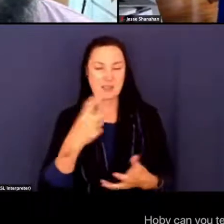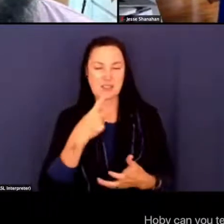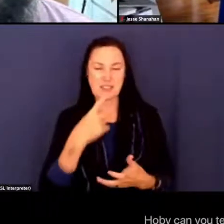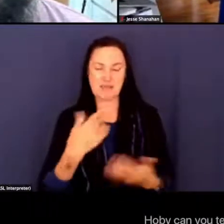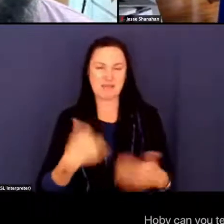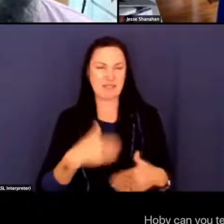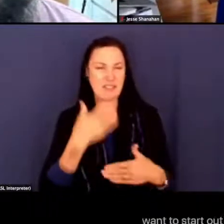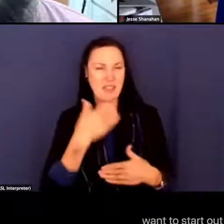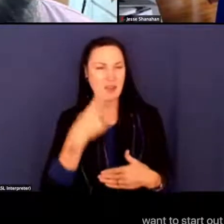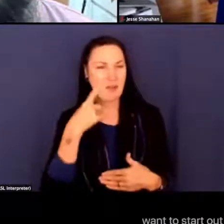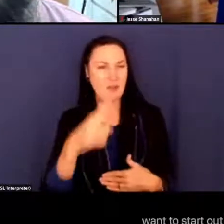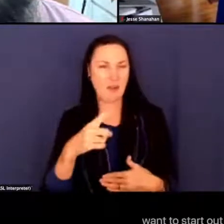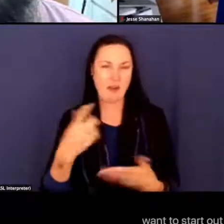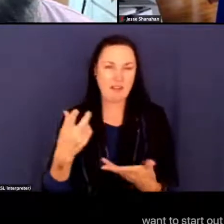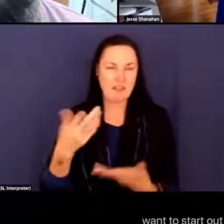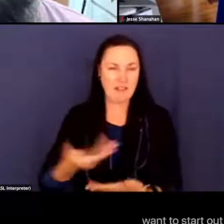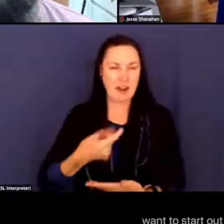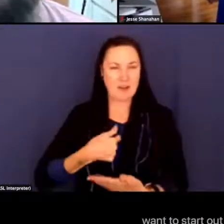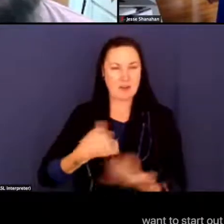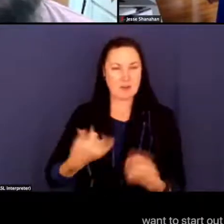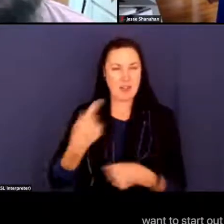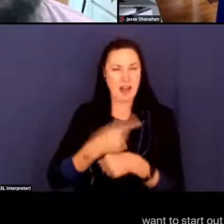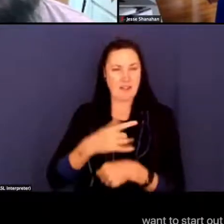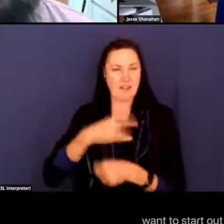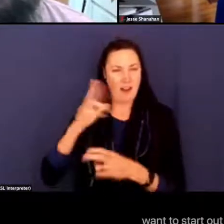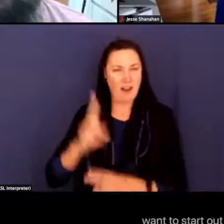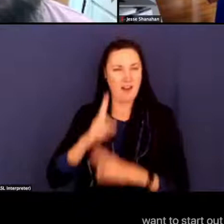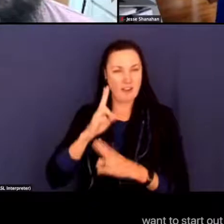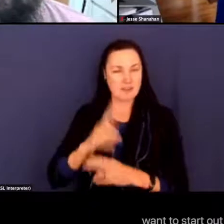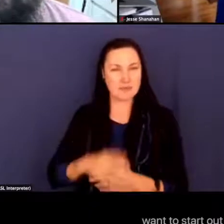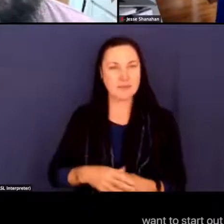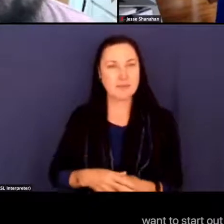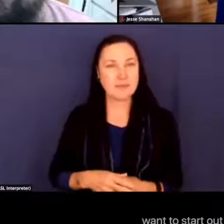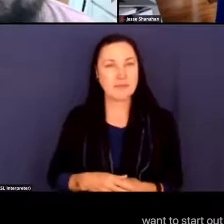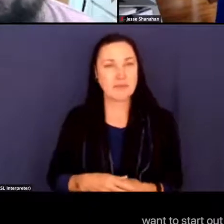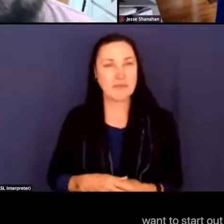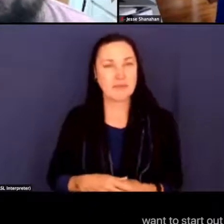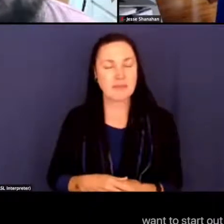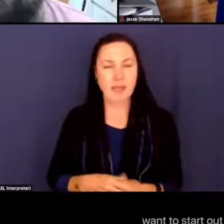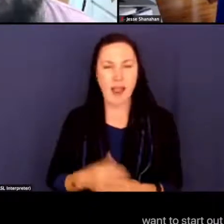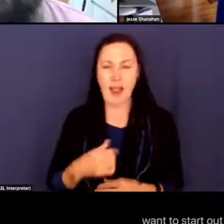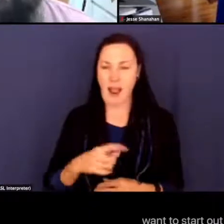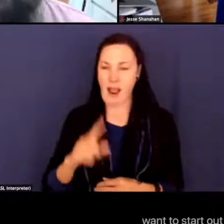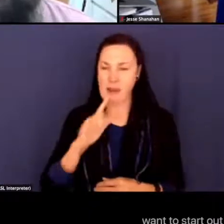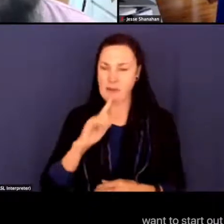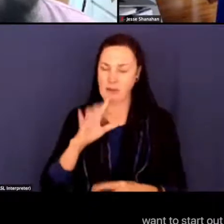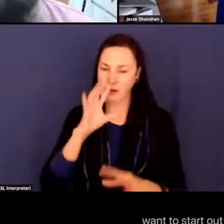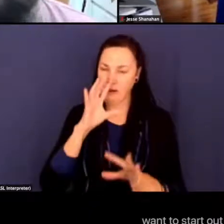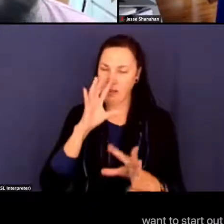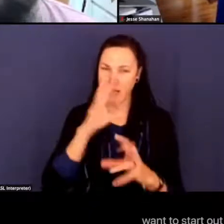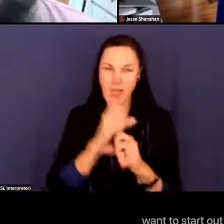I, like others, have a really deep interest in science and always have since I was a child,